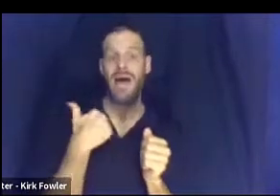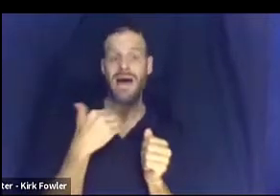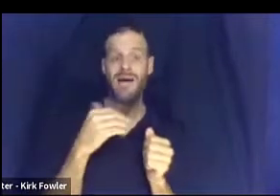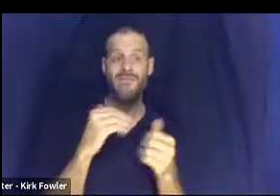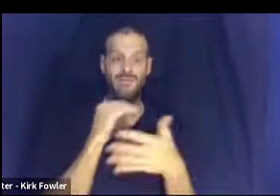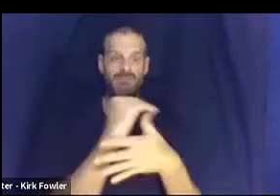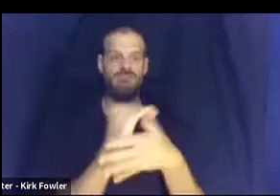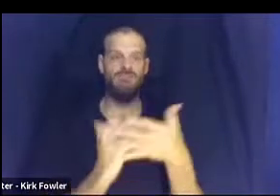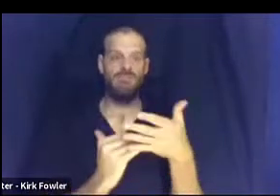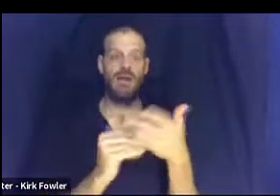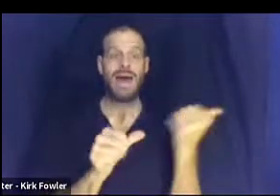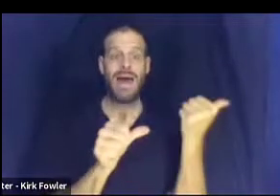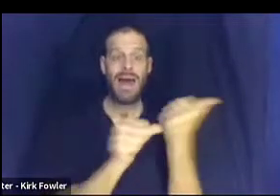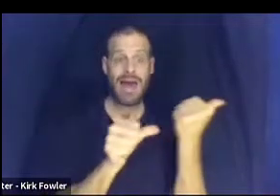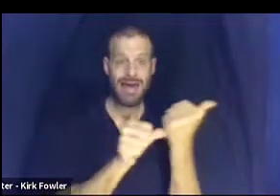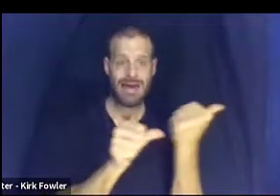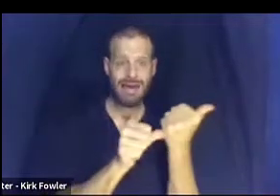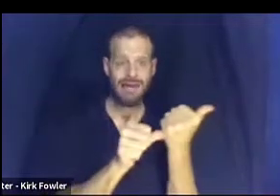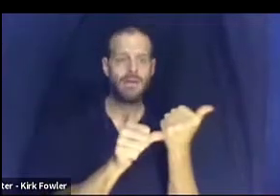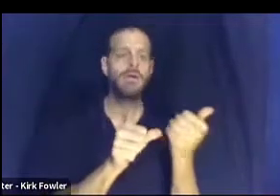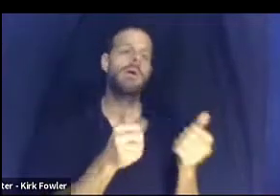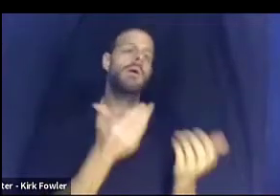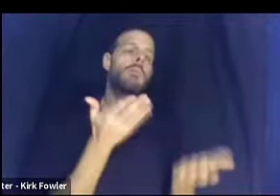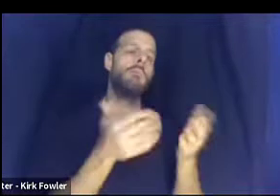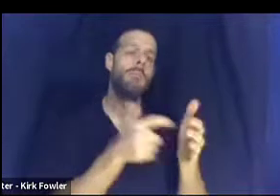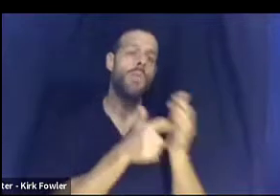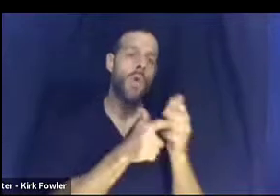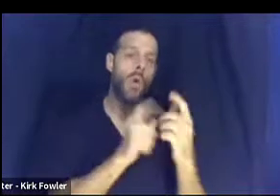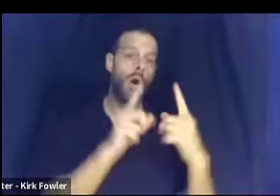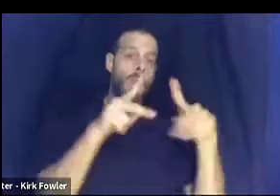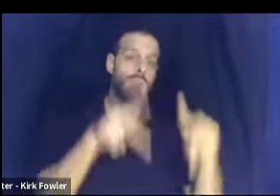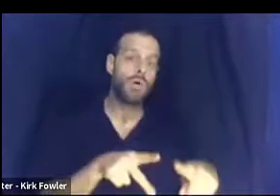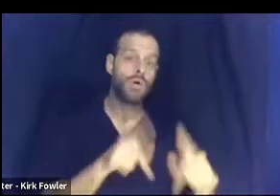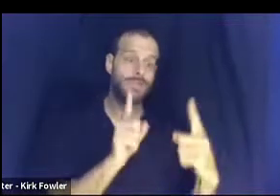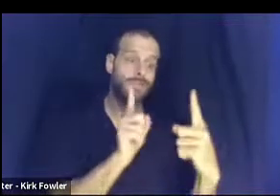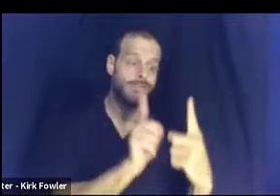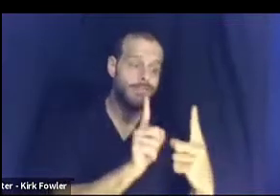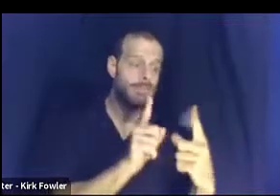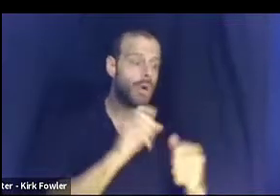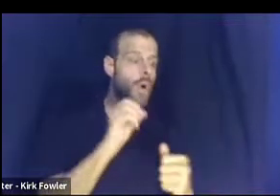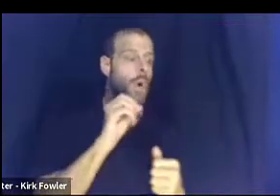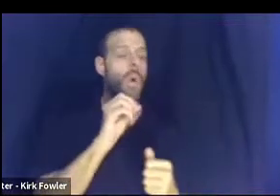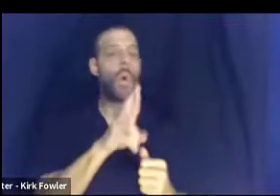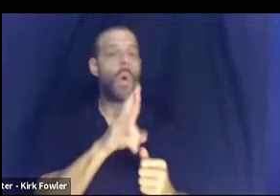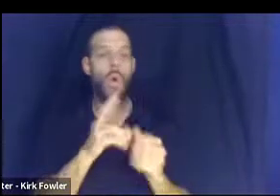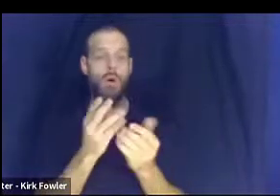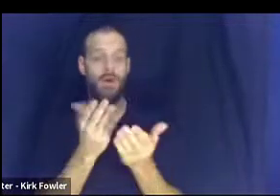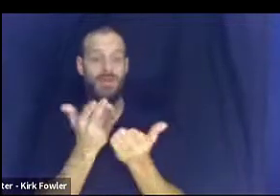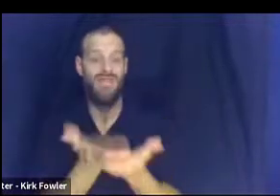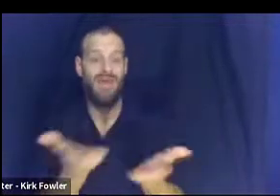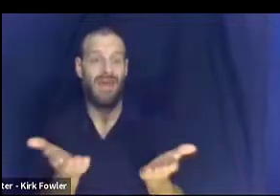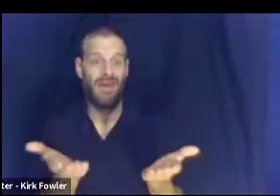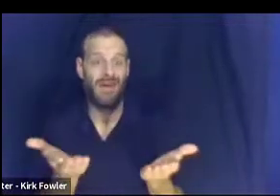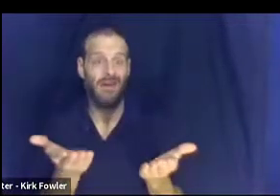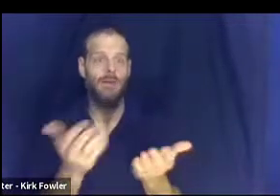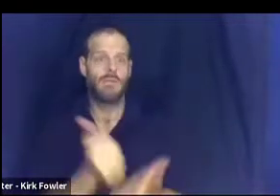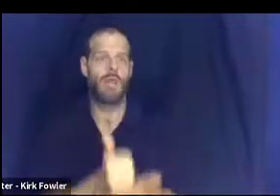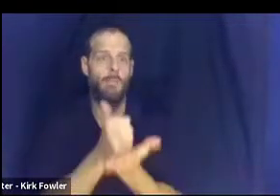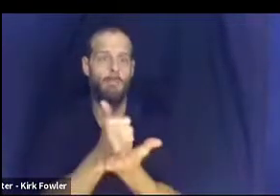or requires an actual component like an object or a device, unaided doesn't.